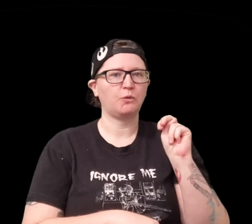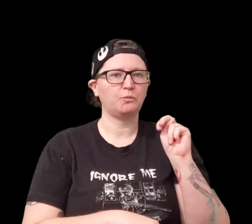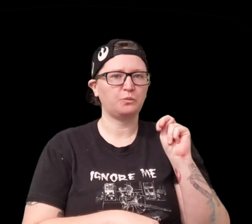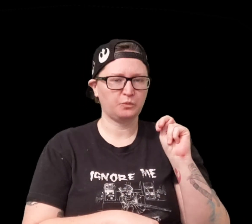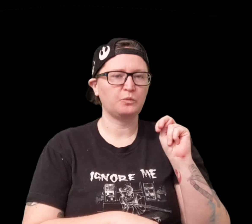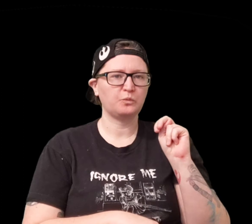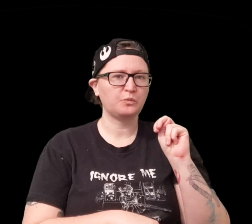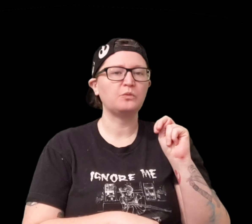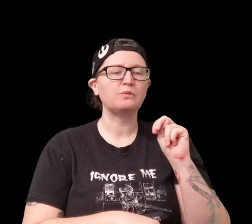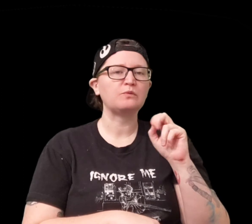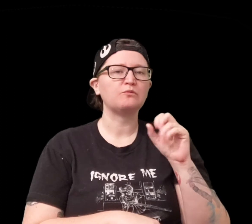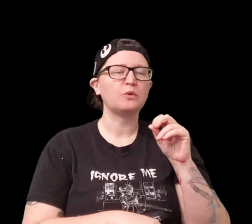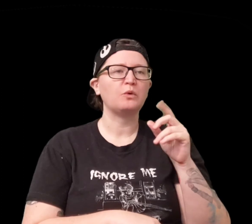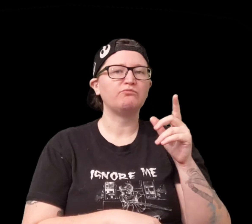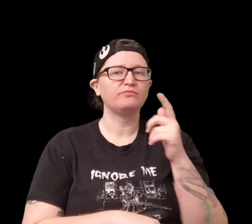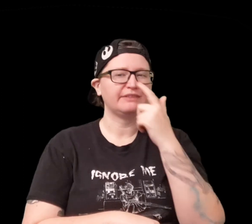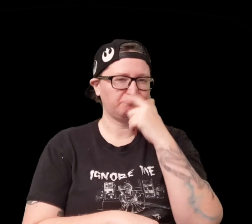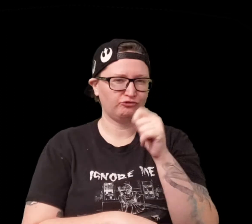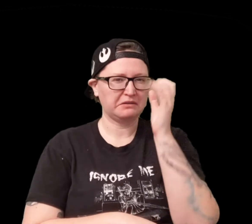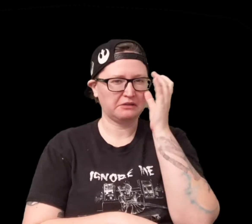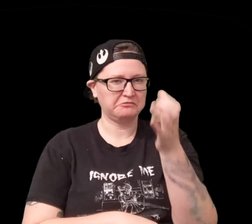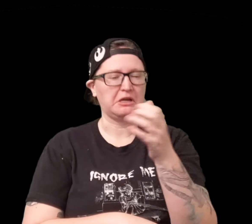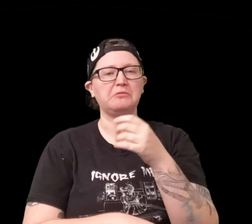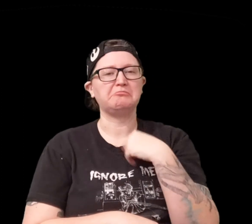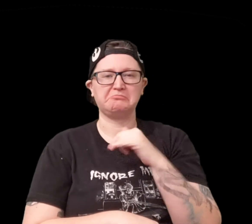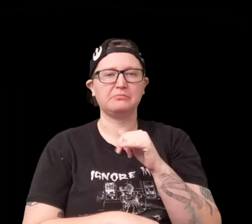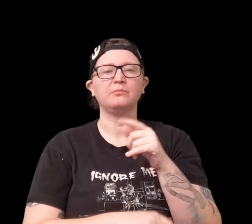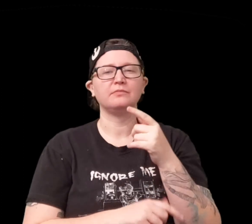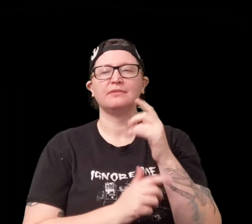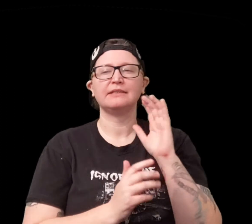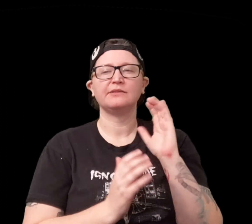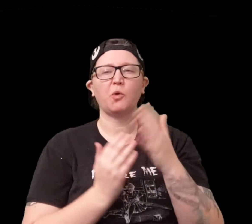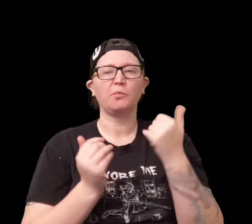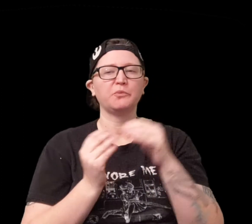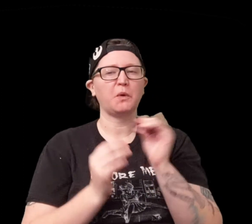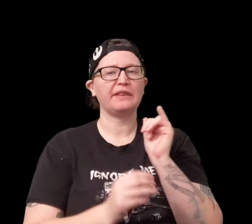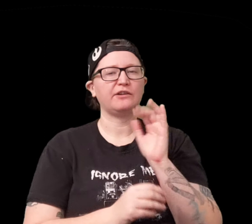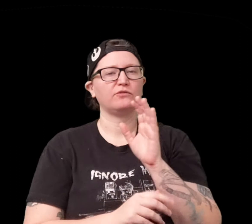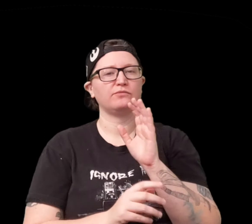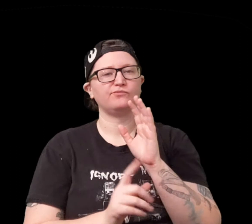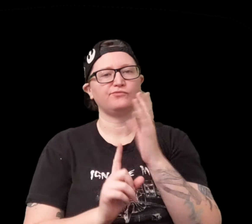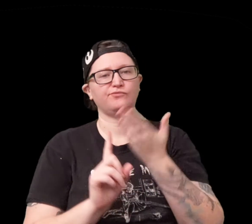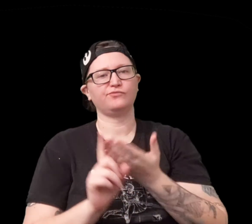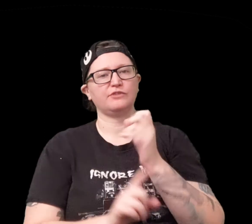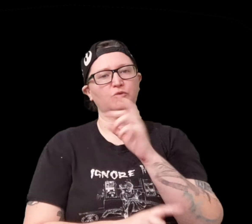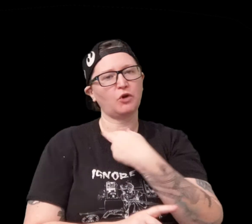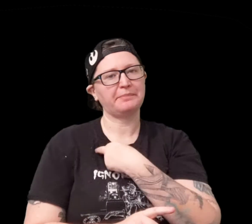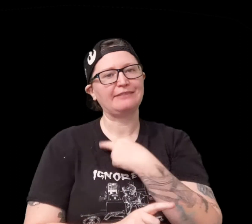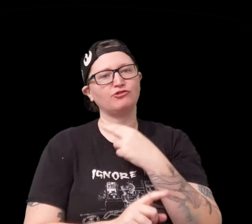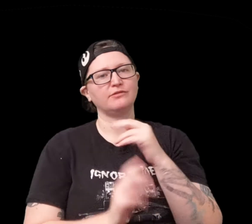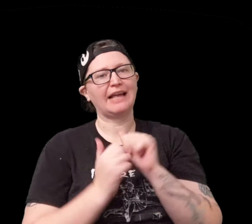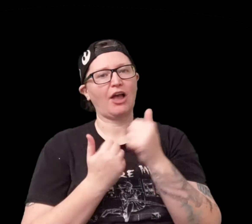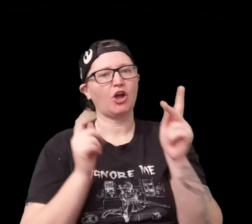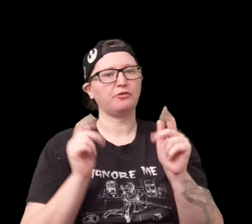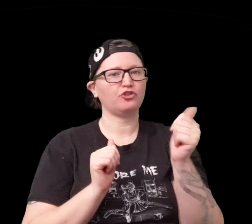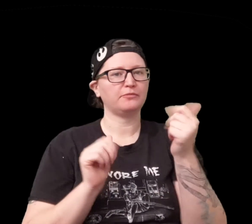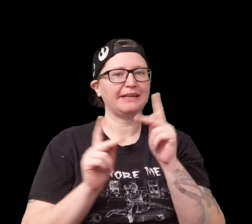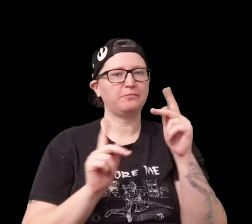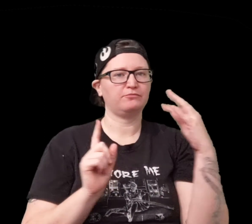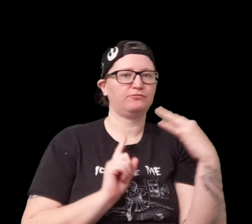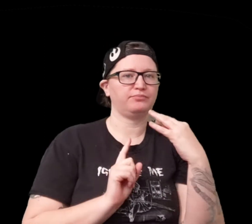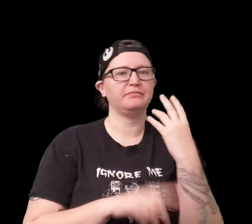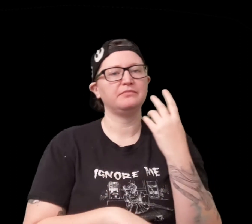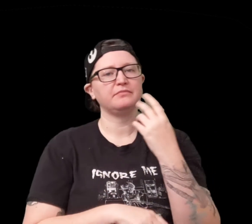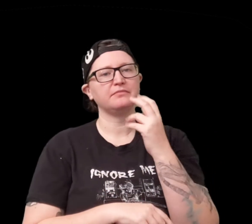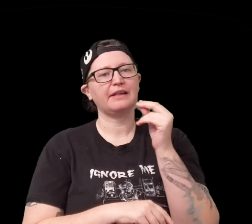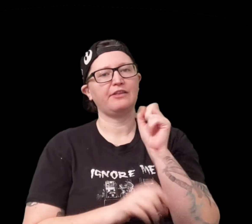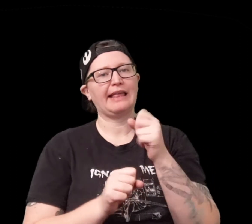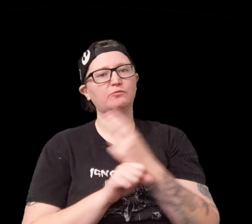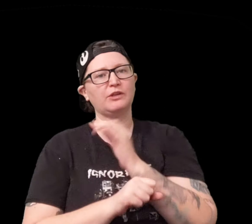all about renown so interesting concept it's almost like your reputation and how people look at